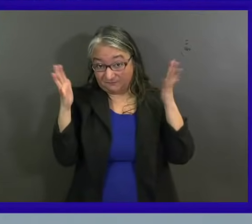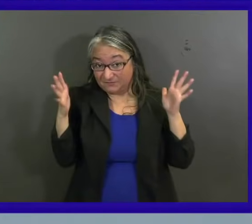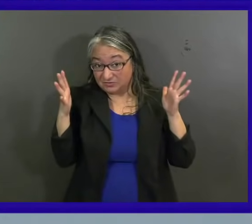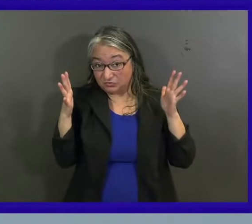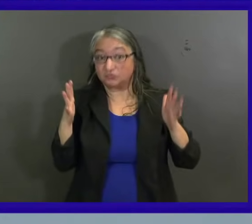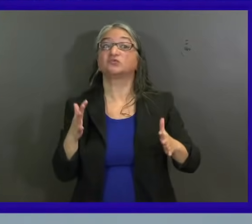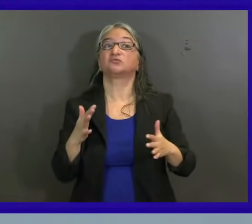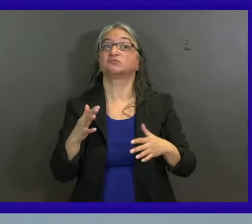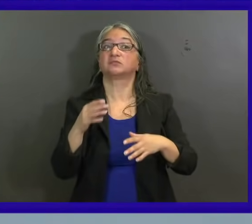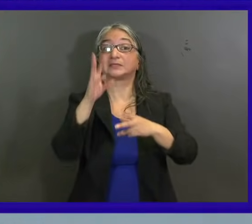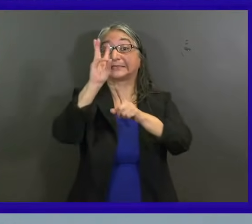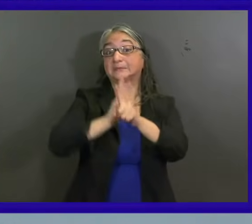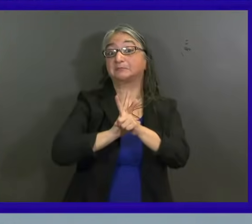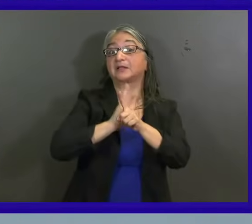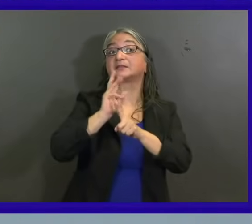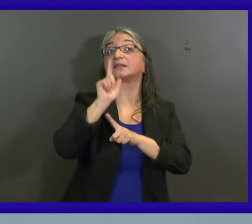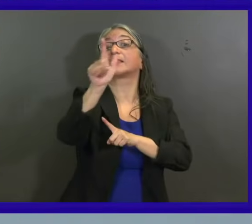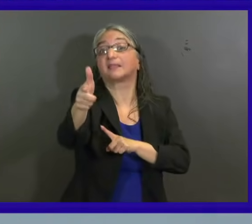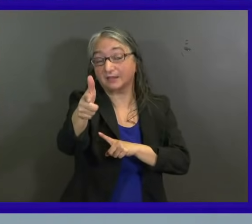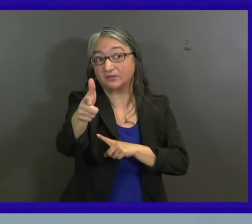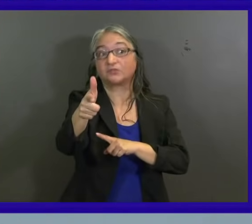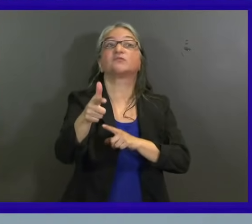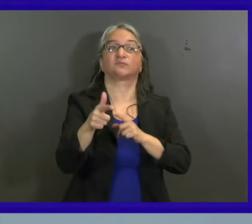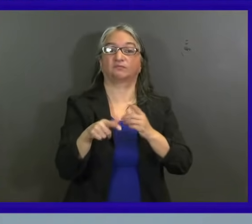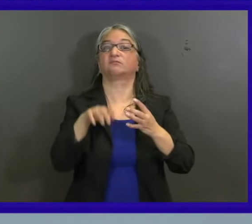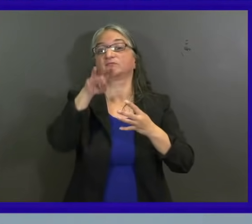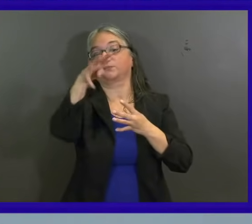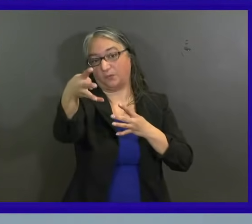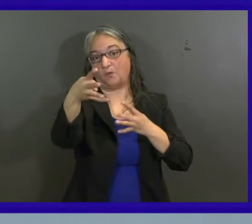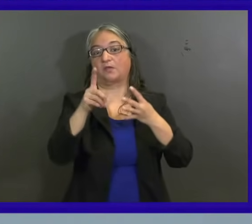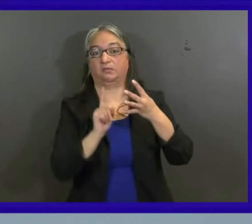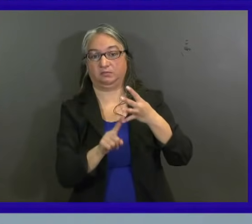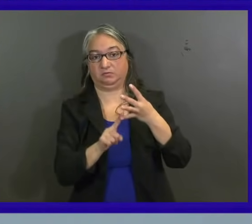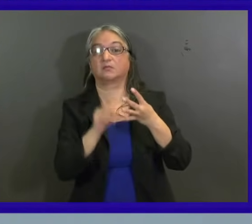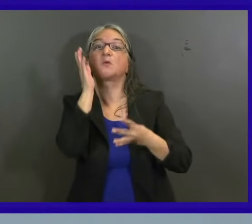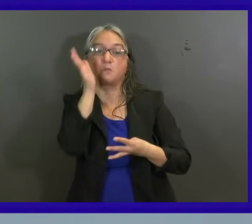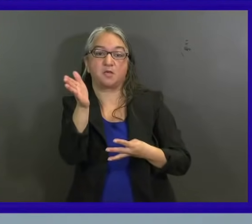dose this is to make sure that your immune system is protecting you as well as it can